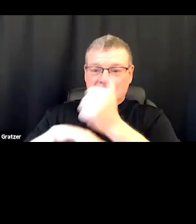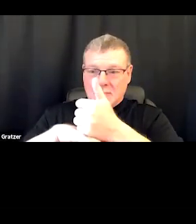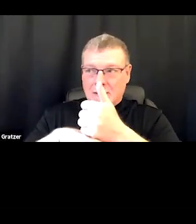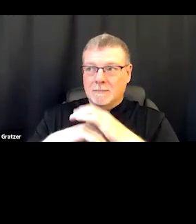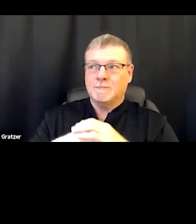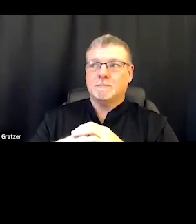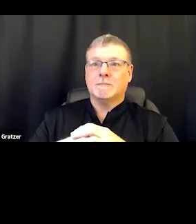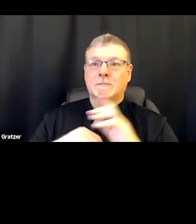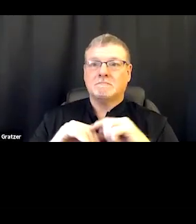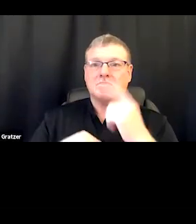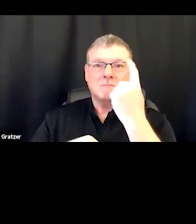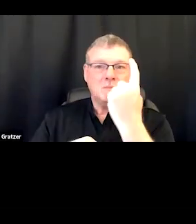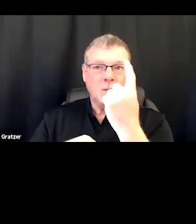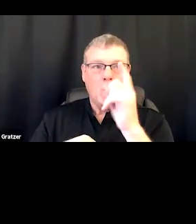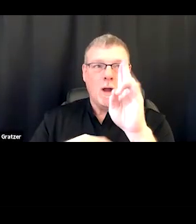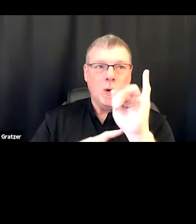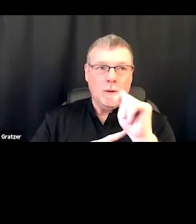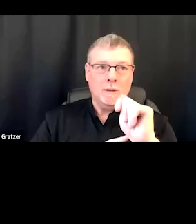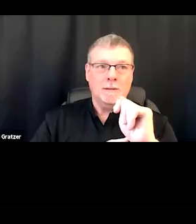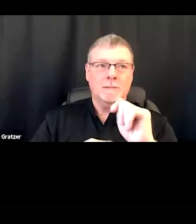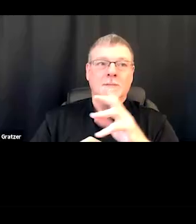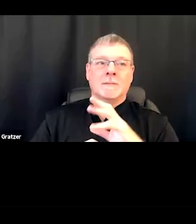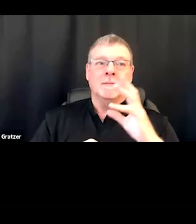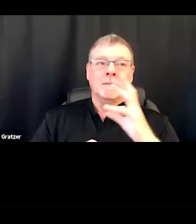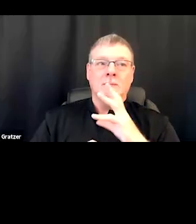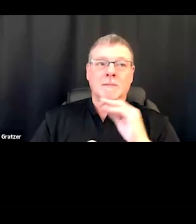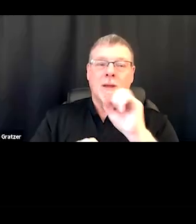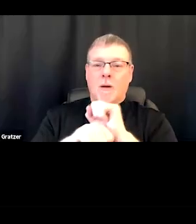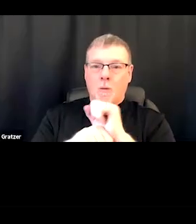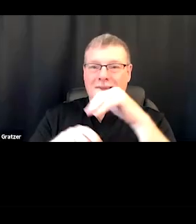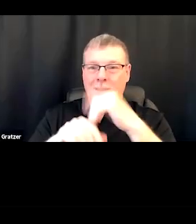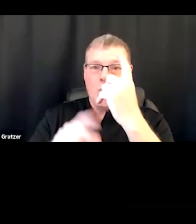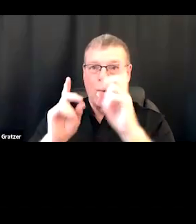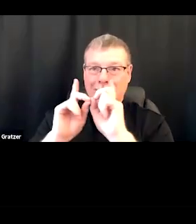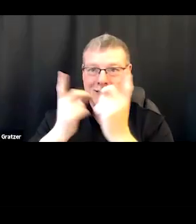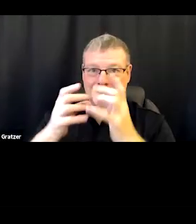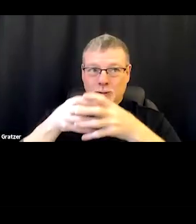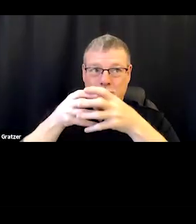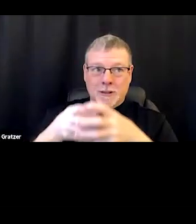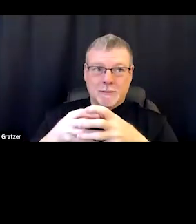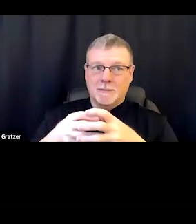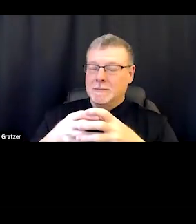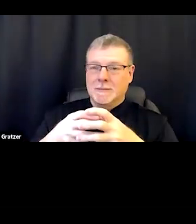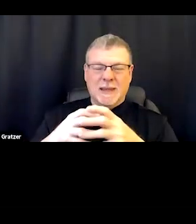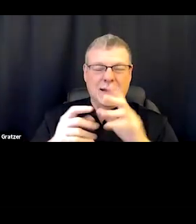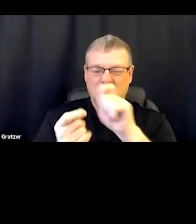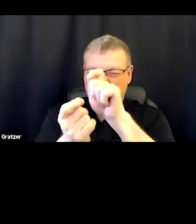We had one unit and we were working in one district, and in fact, in a very specific area,